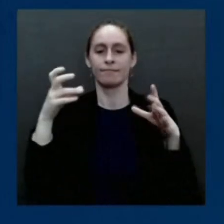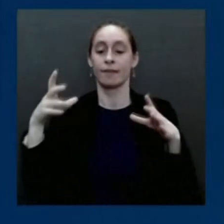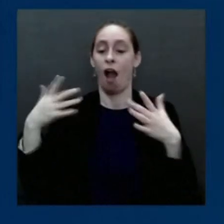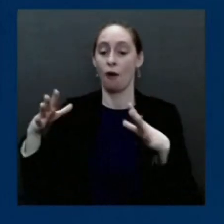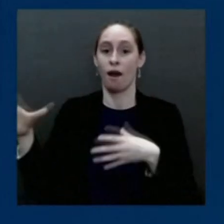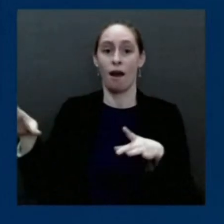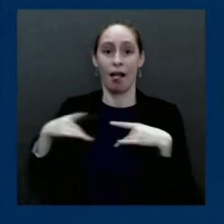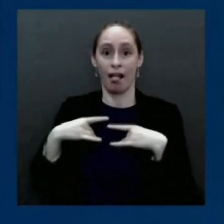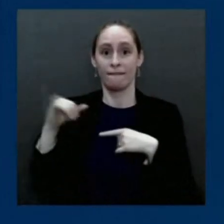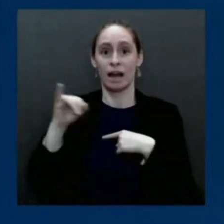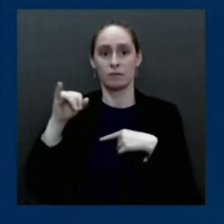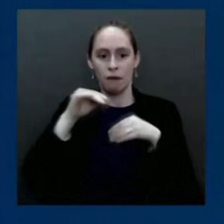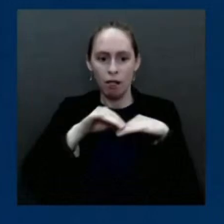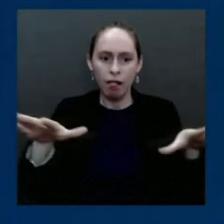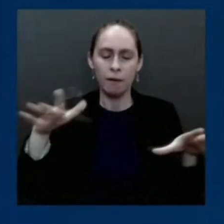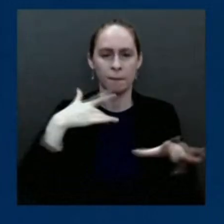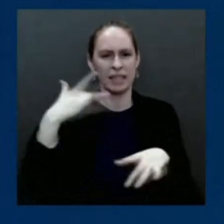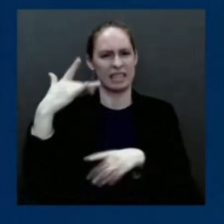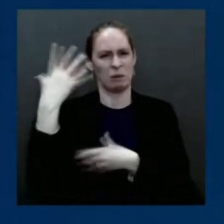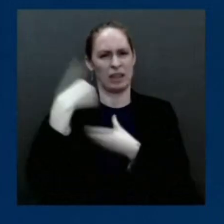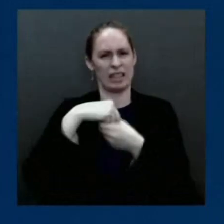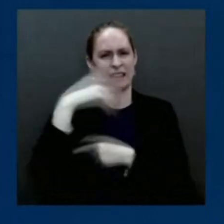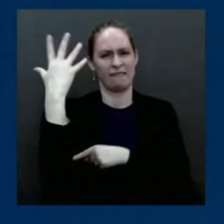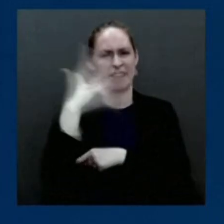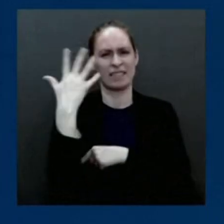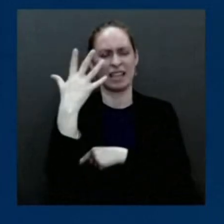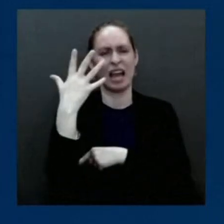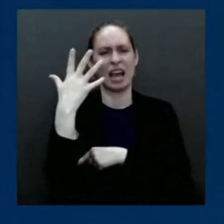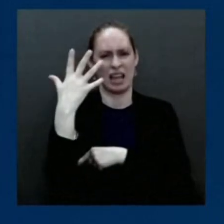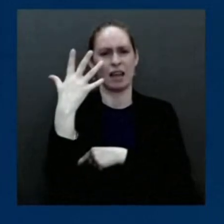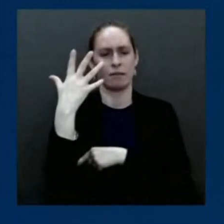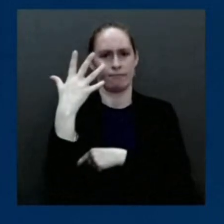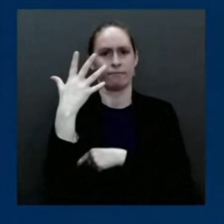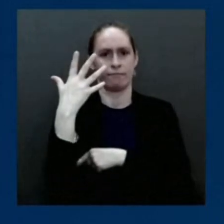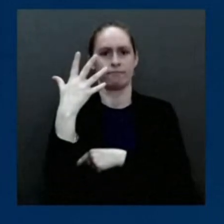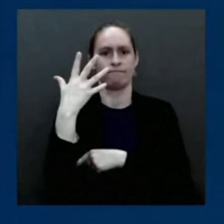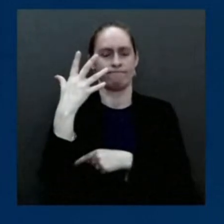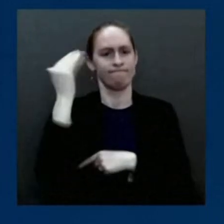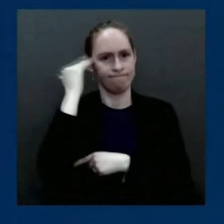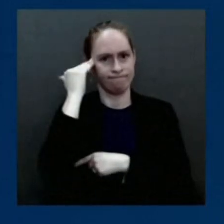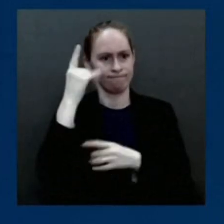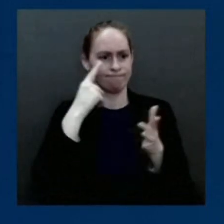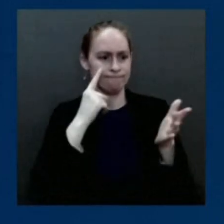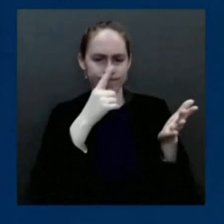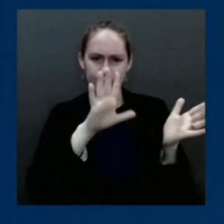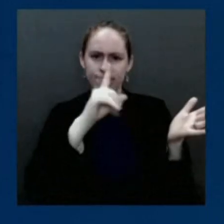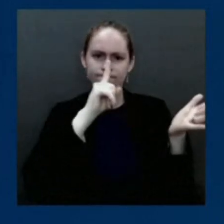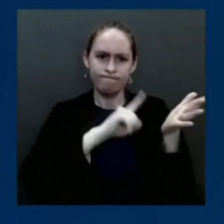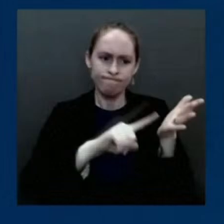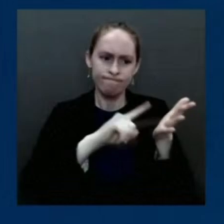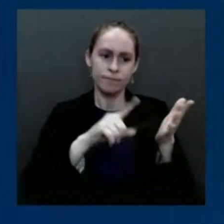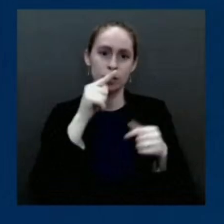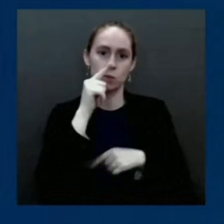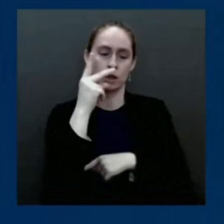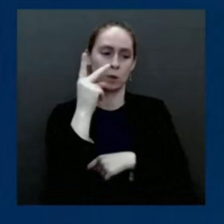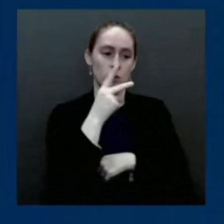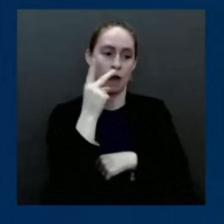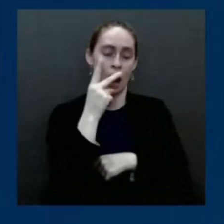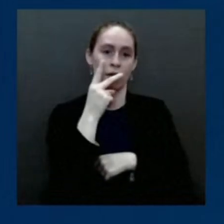IN THOSE FIRST FIVE DAYS THOSE TWO DAYS BEFORE YOU HAVE SYMPTOMS AND THE TWO TO THREE DAYSAFTER SO WE THINK IT'S